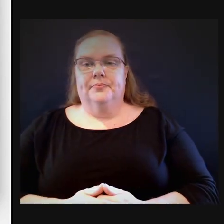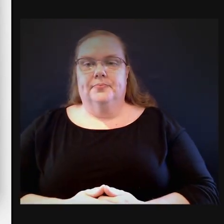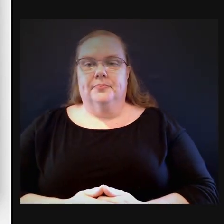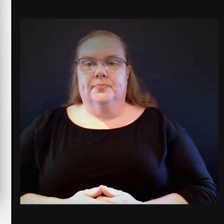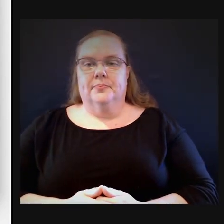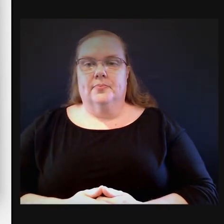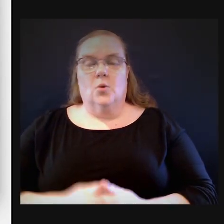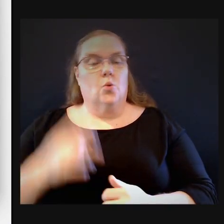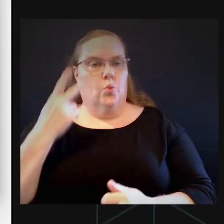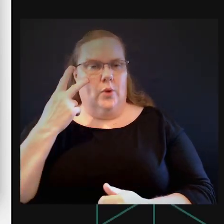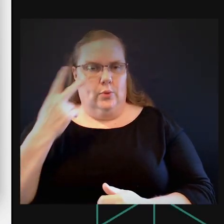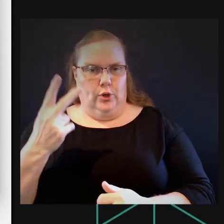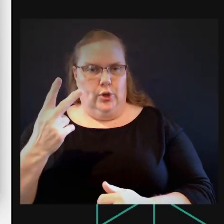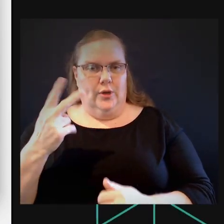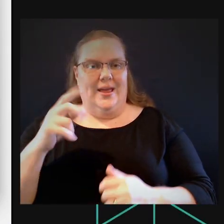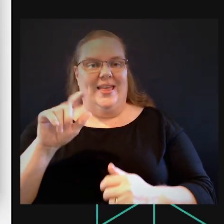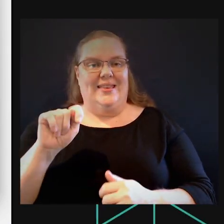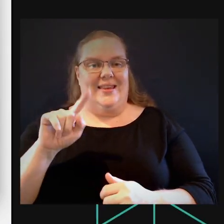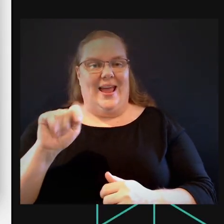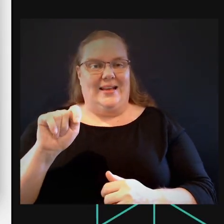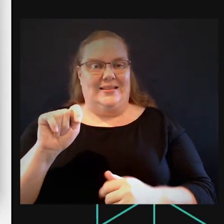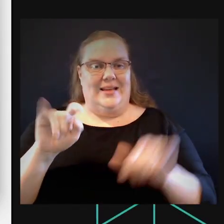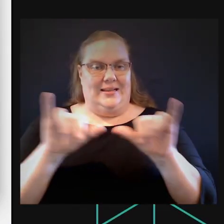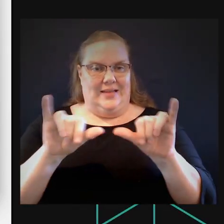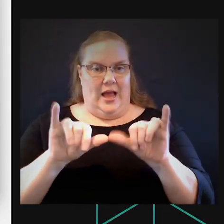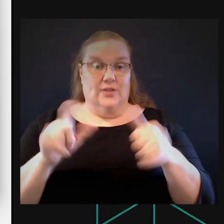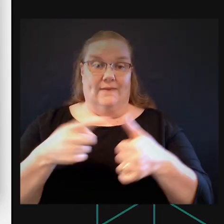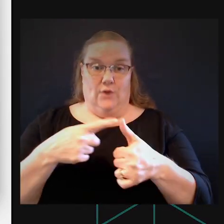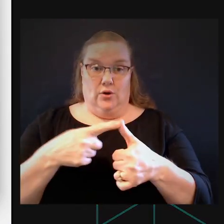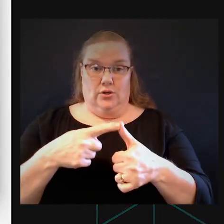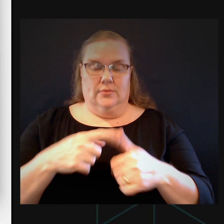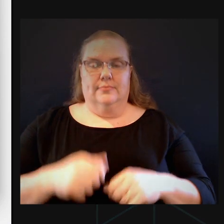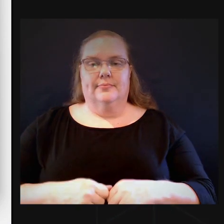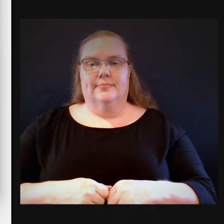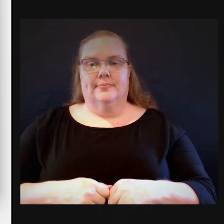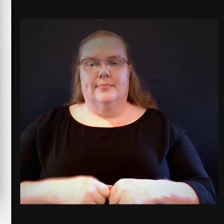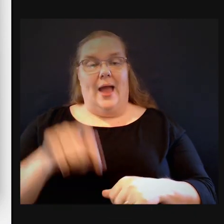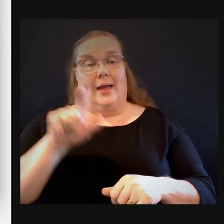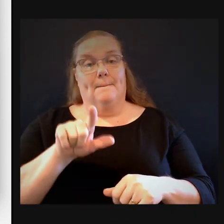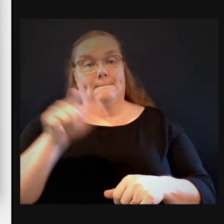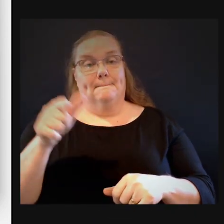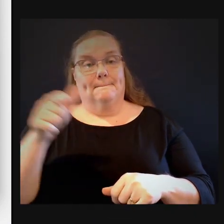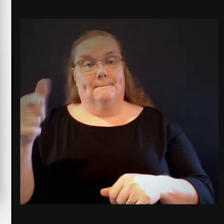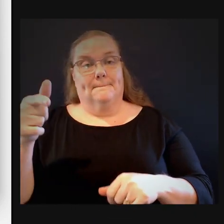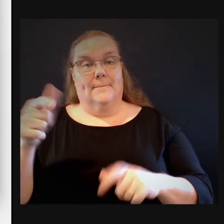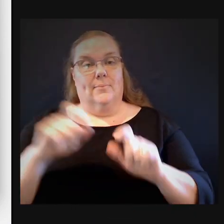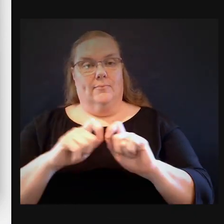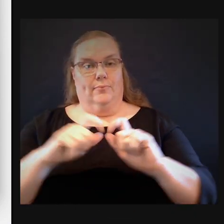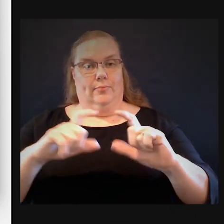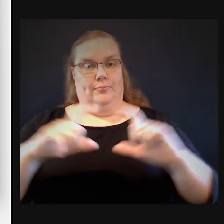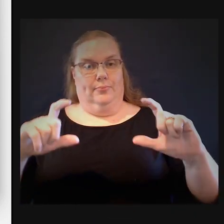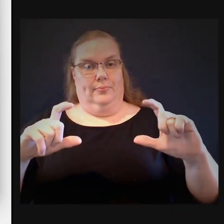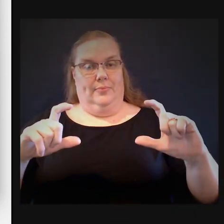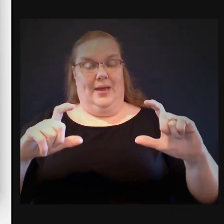We'll take a look at text sizing first. I can bump up the text size here and click Apply,